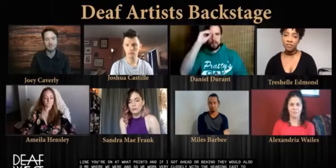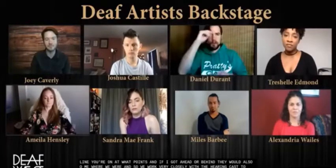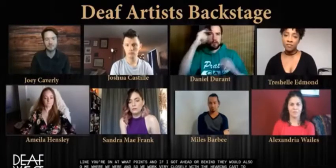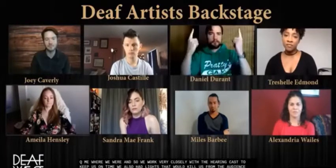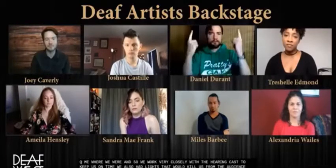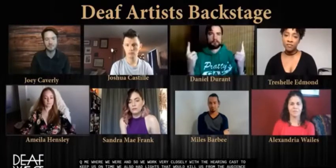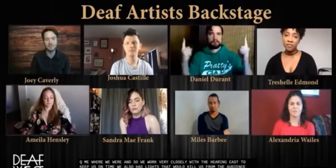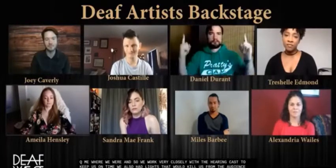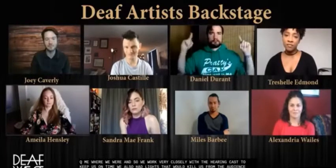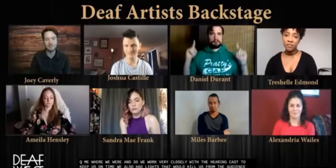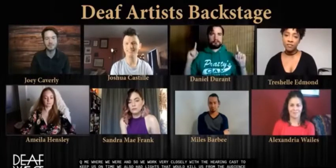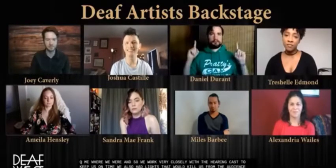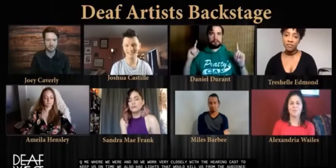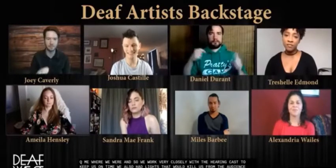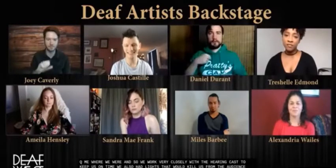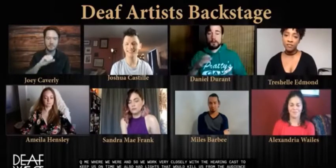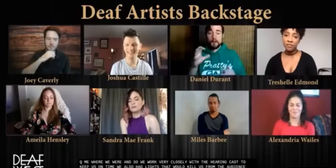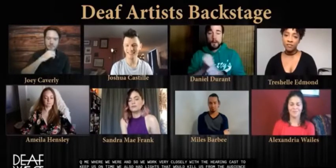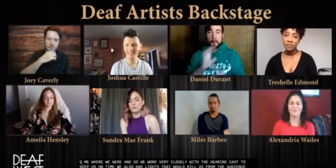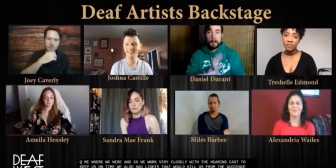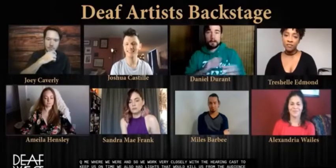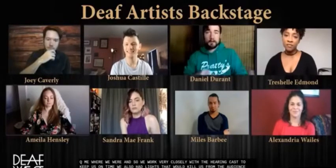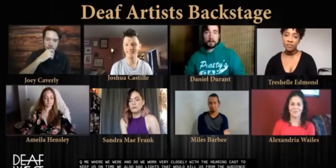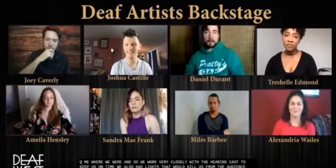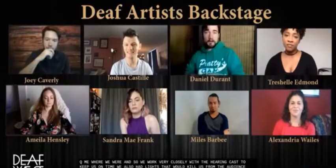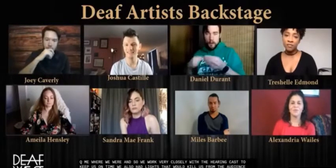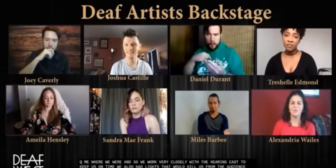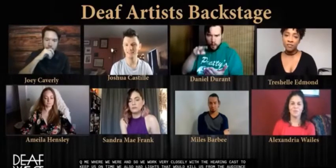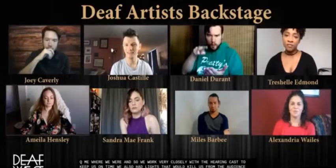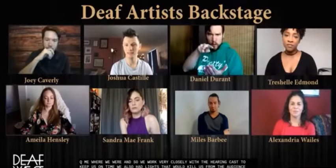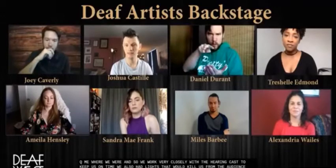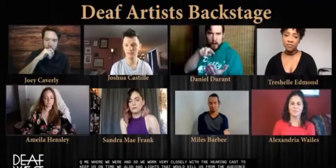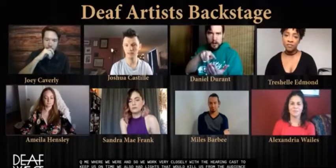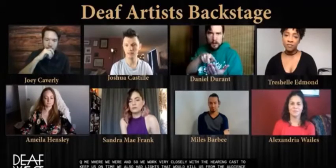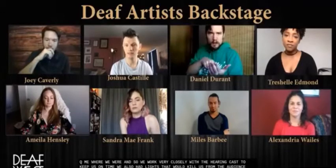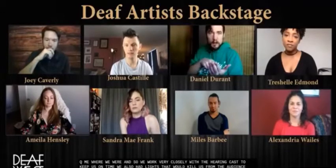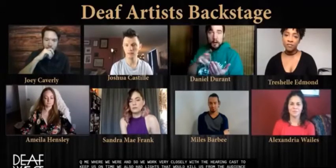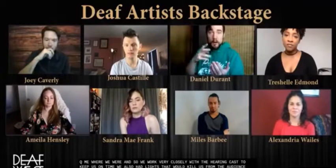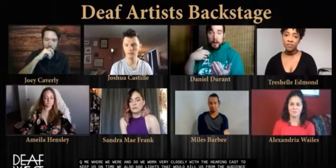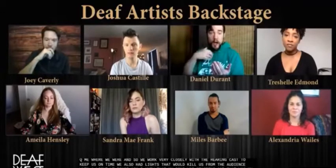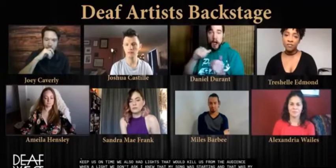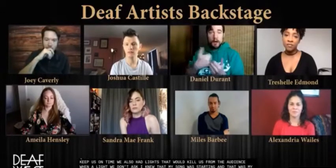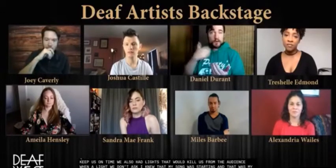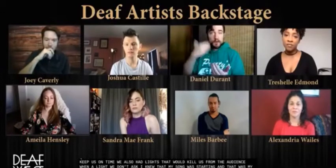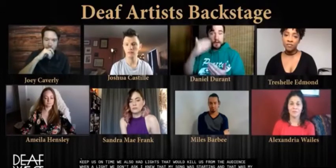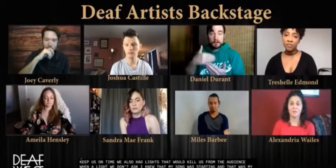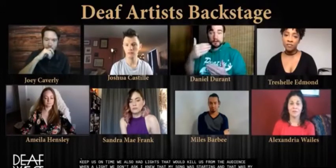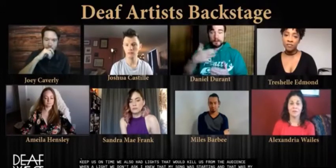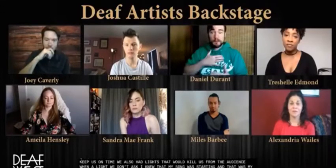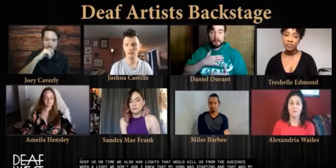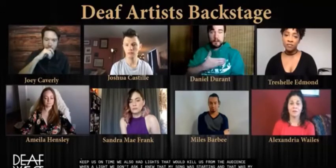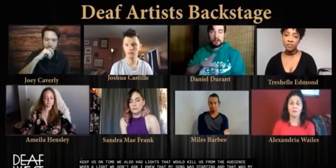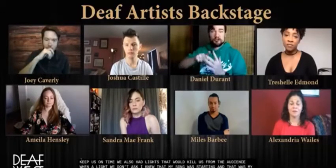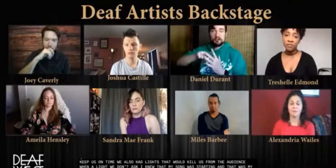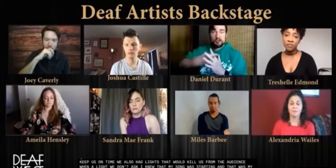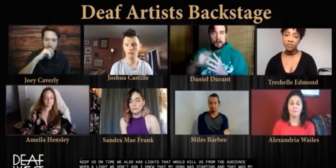When we were supposed to kneel or stand up and all of that. So, we had visual cues from the cast, as well as technical cues.